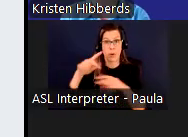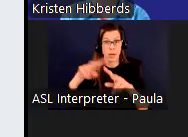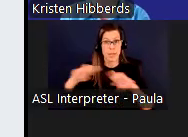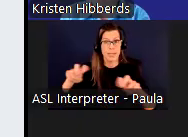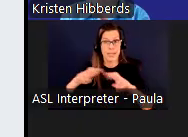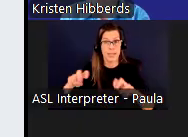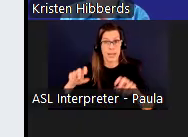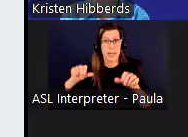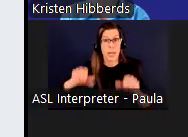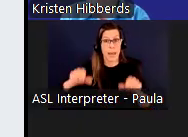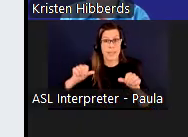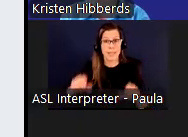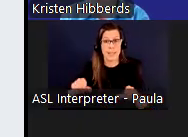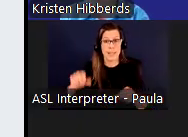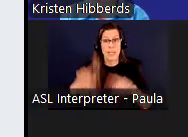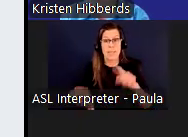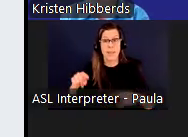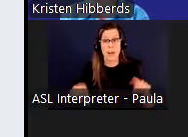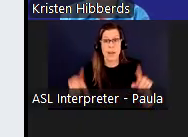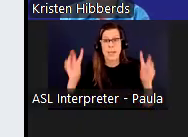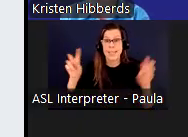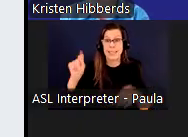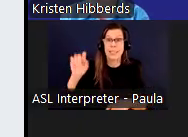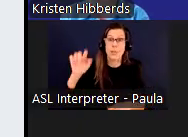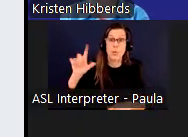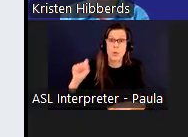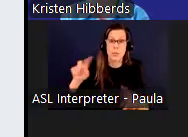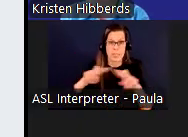So they have various tools, assessment tools that they utilize.